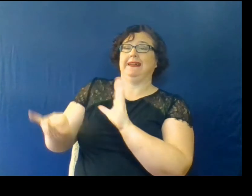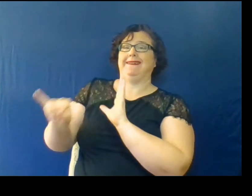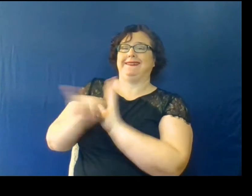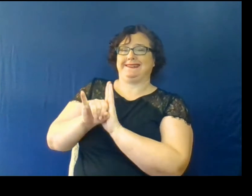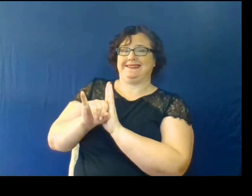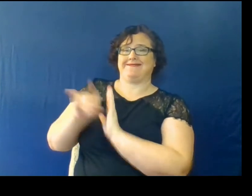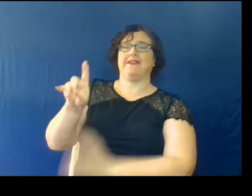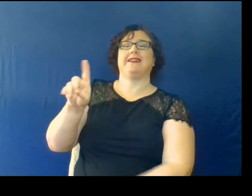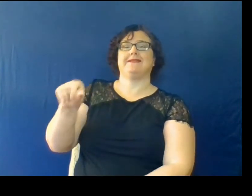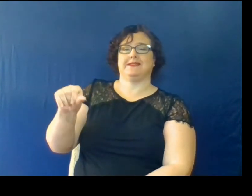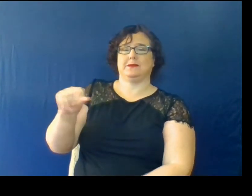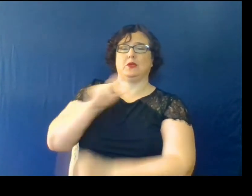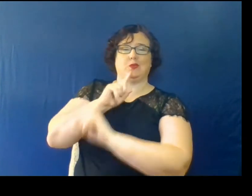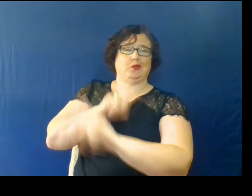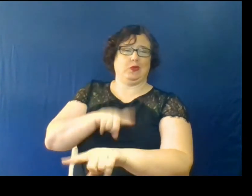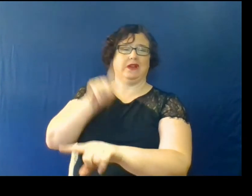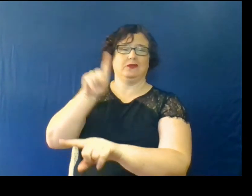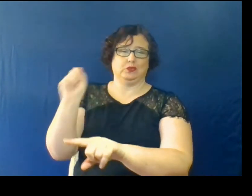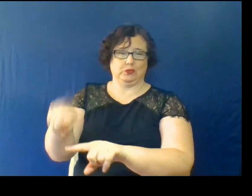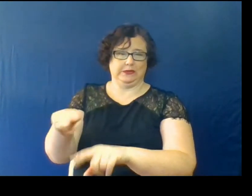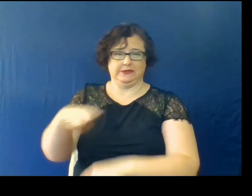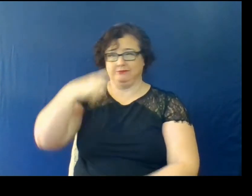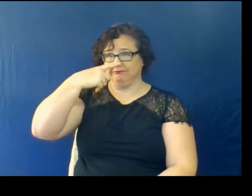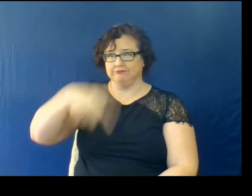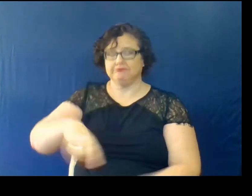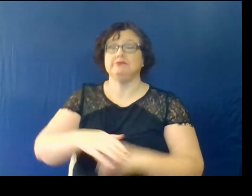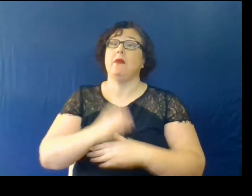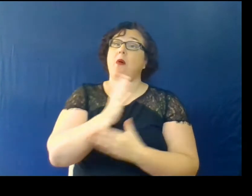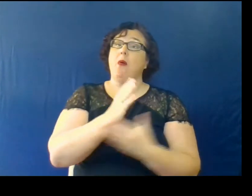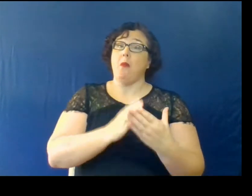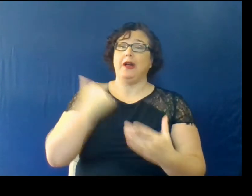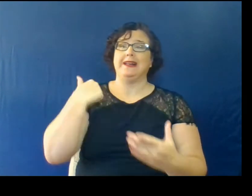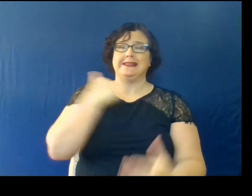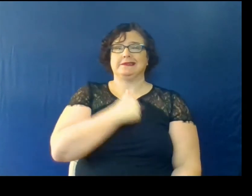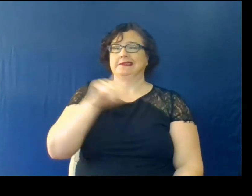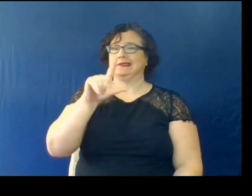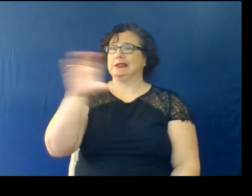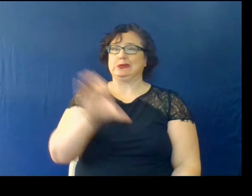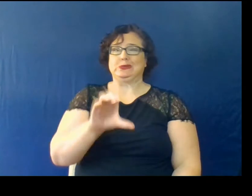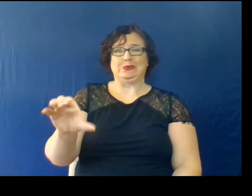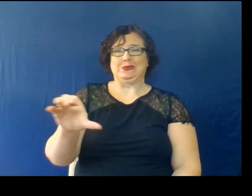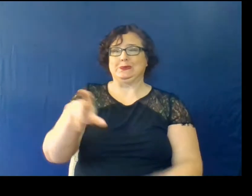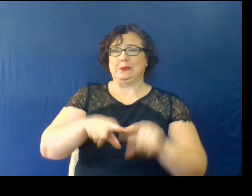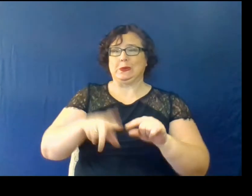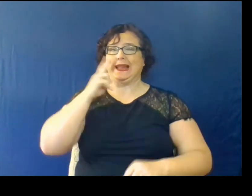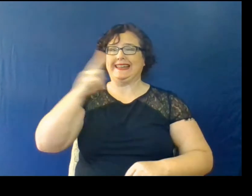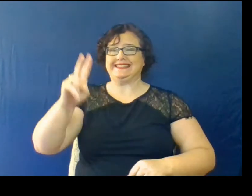answering this question partly because we're on Zoom and we can only see the top part of us,